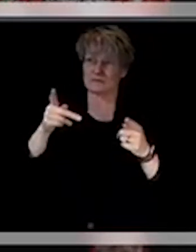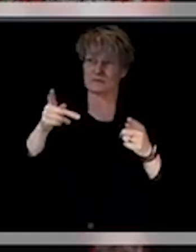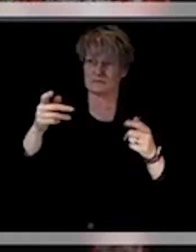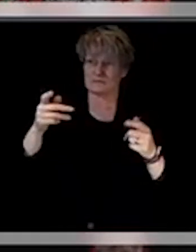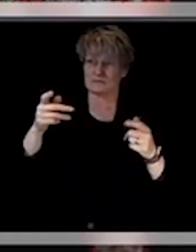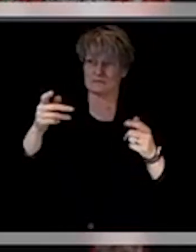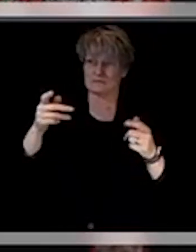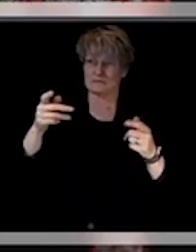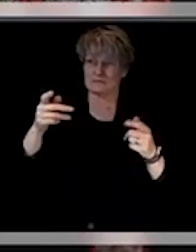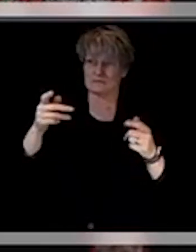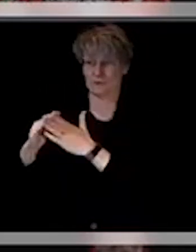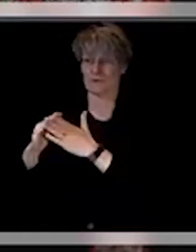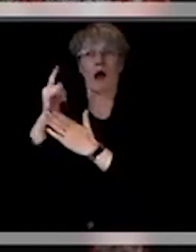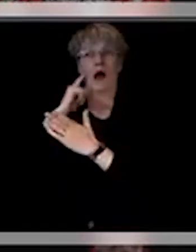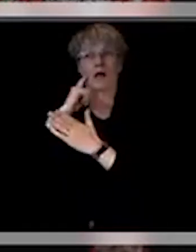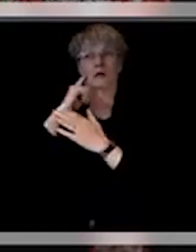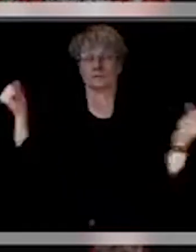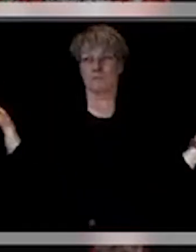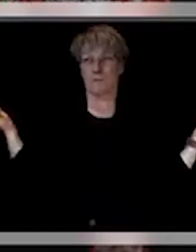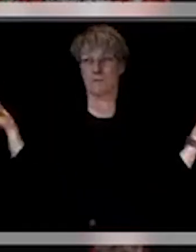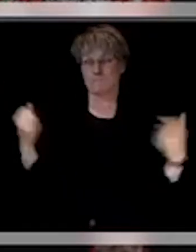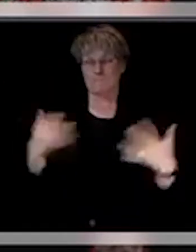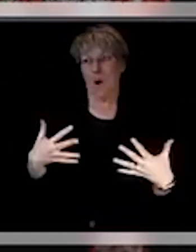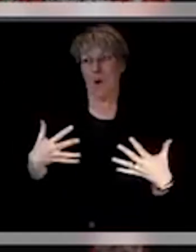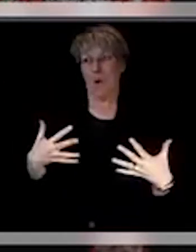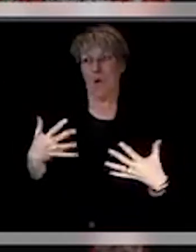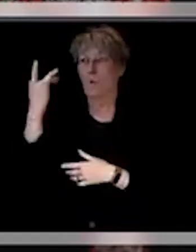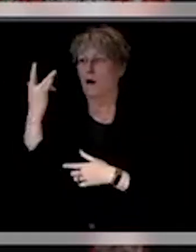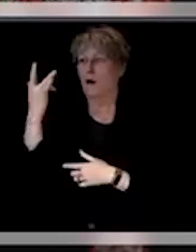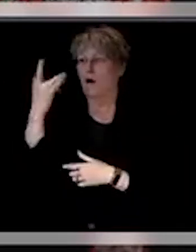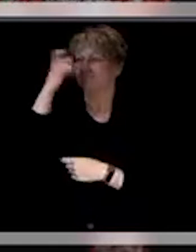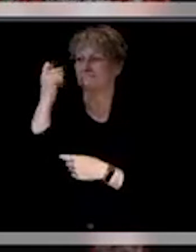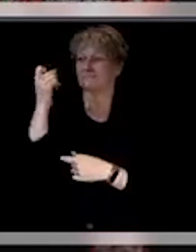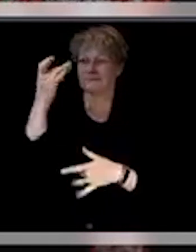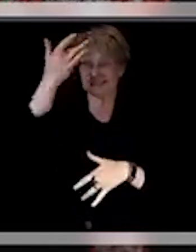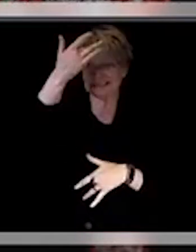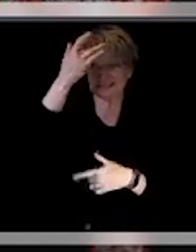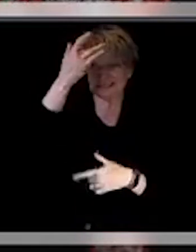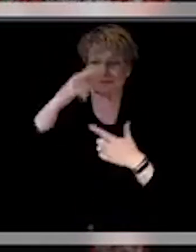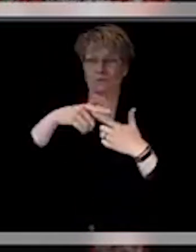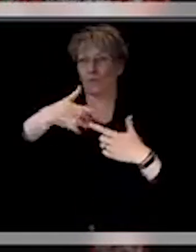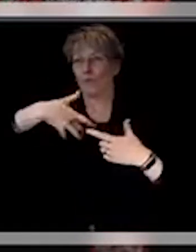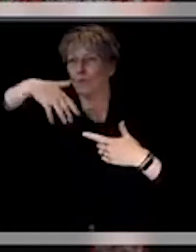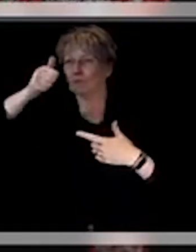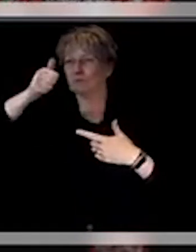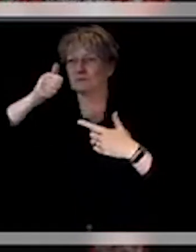individuals or they have medical conditions and they're worried when they go out and they